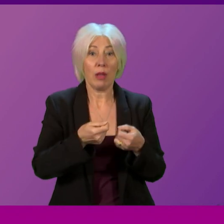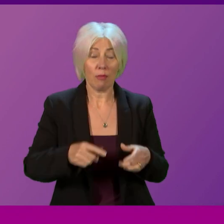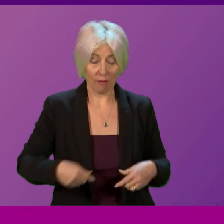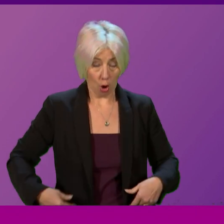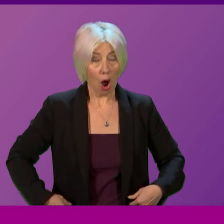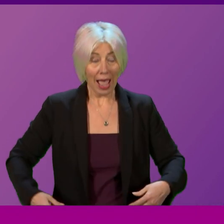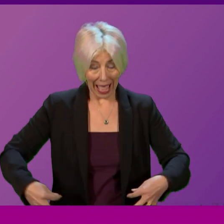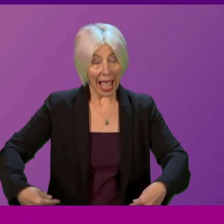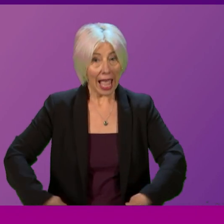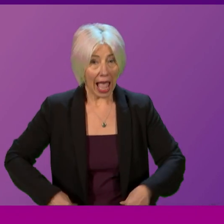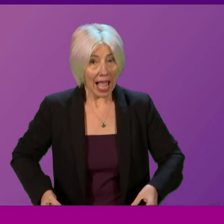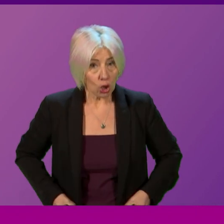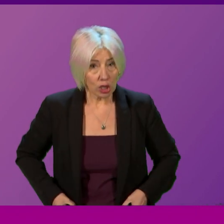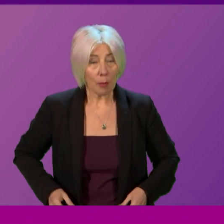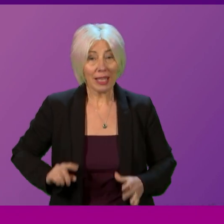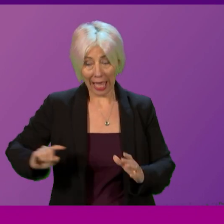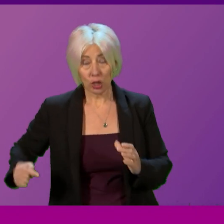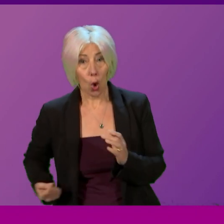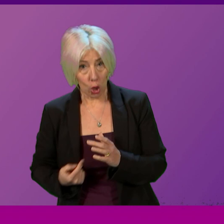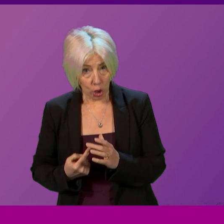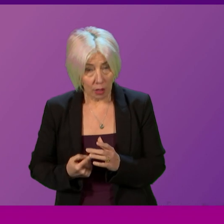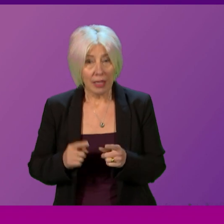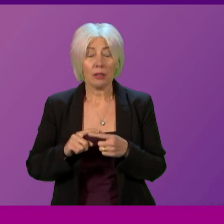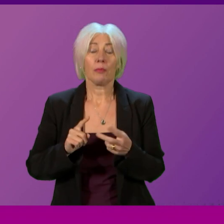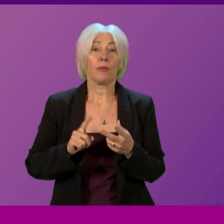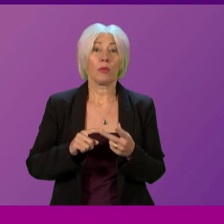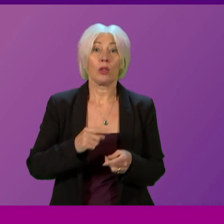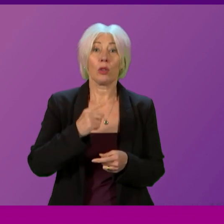Those treatments cost an average of £1,195 privately.